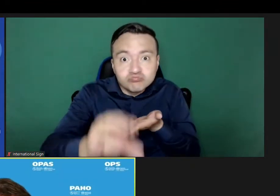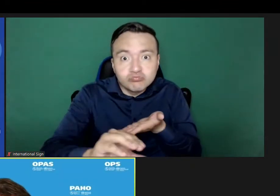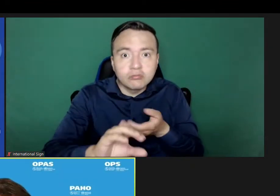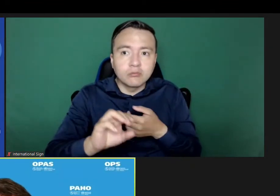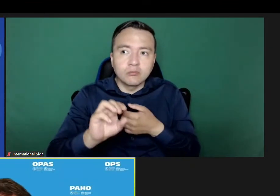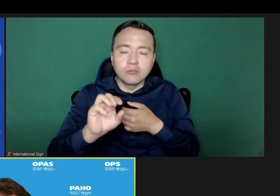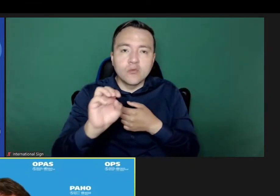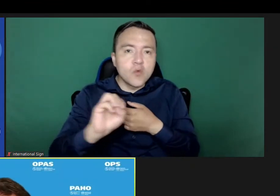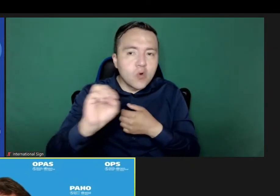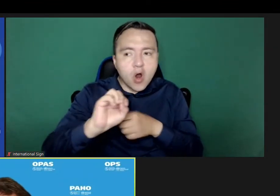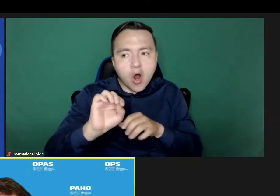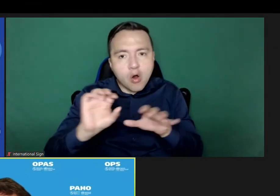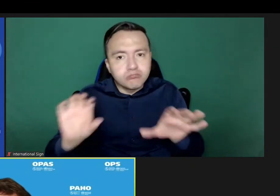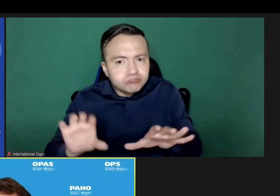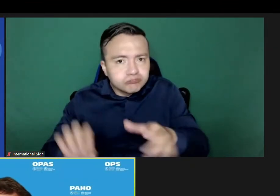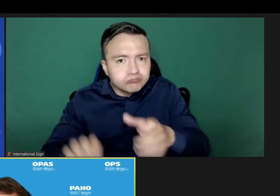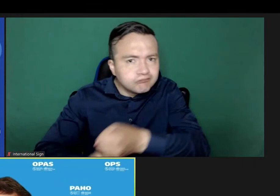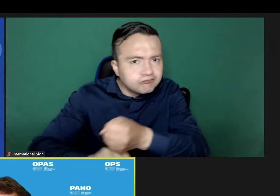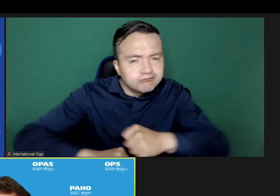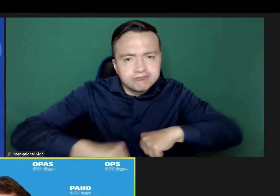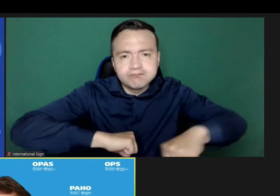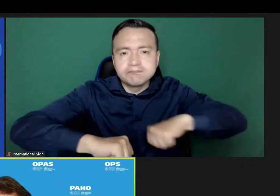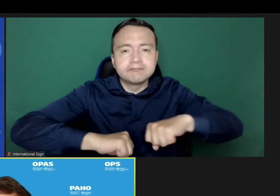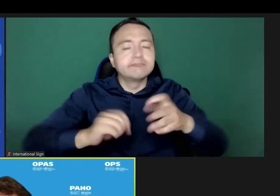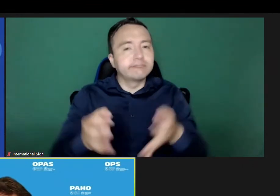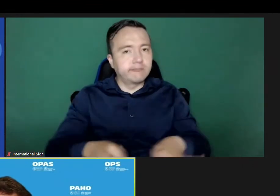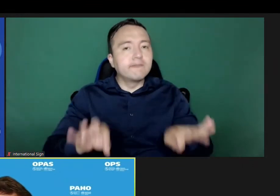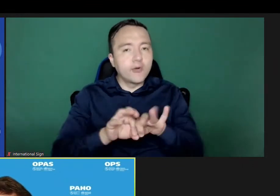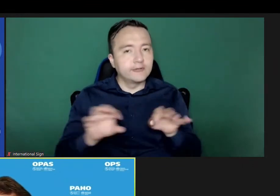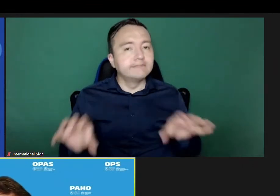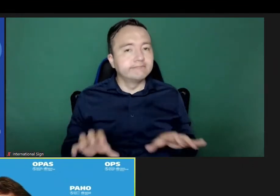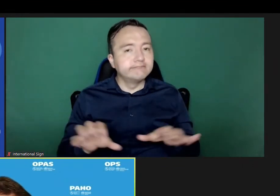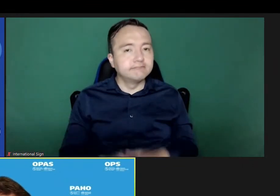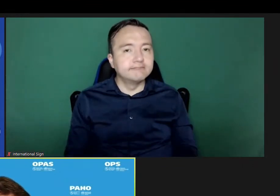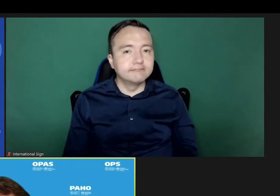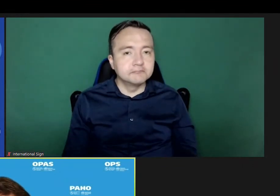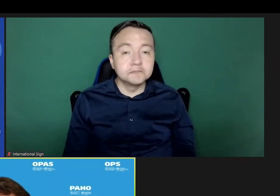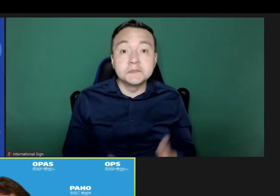And that is to really move forward. Recuperate the lost public health gains.